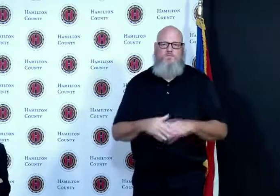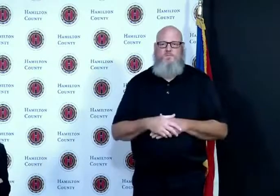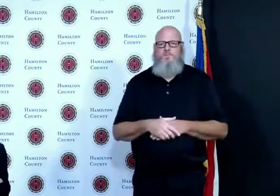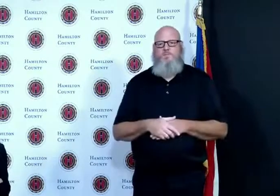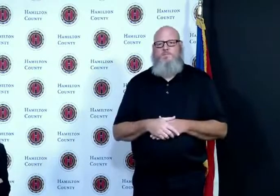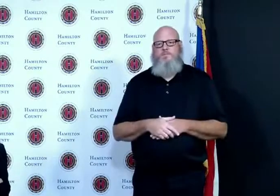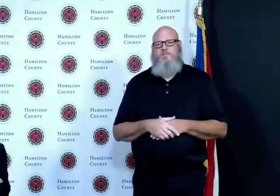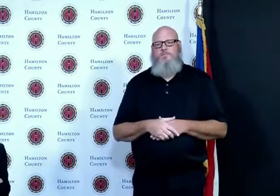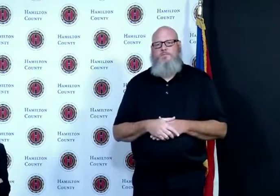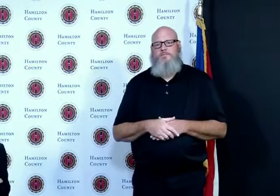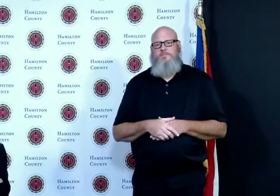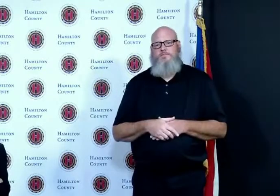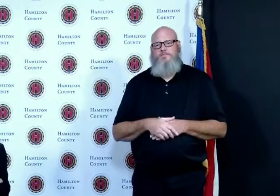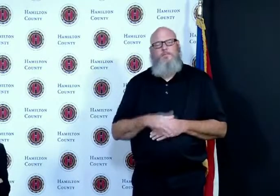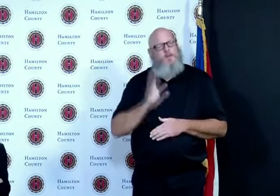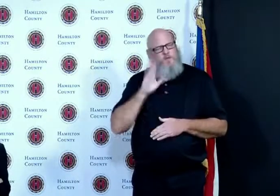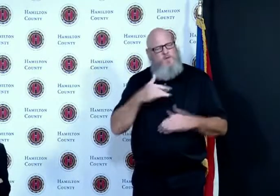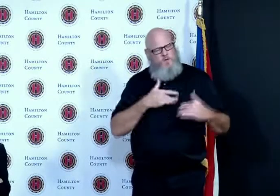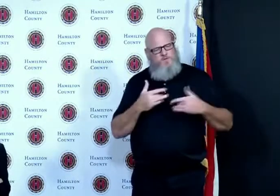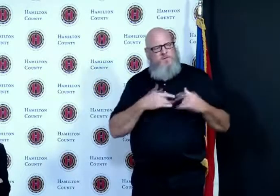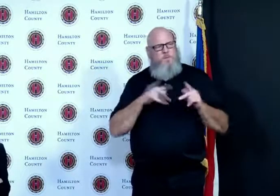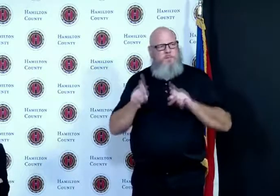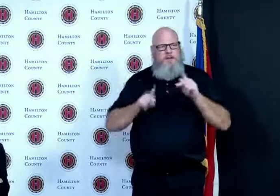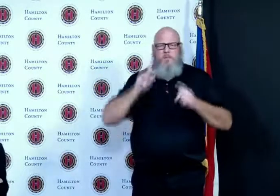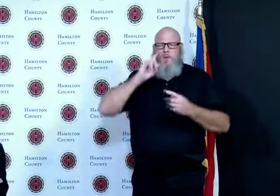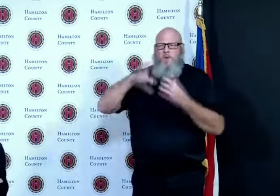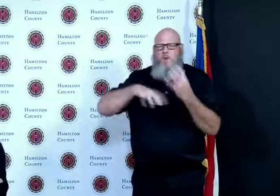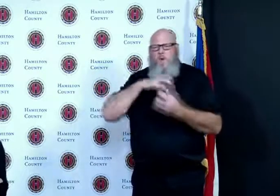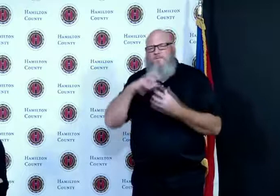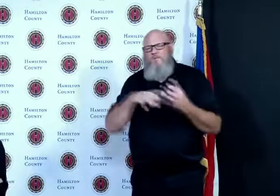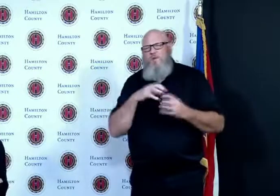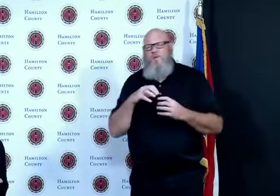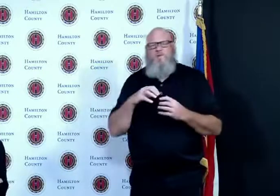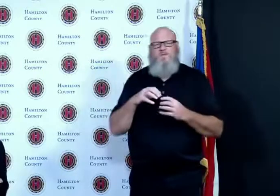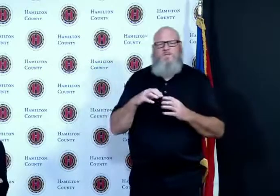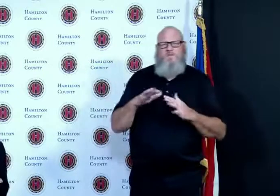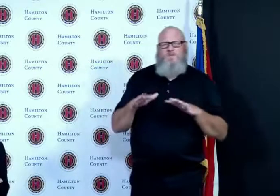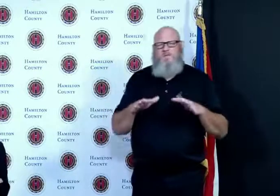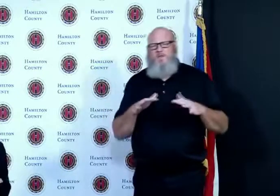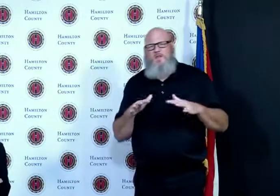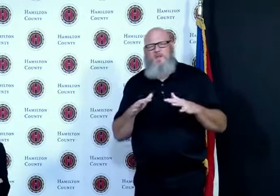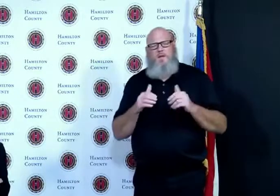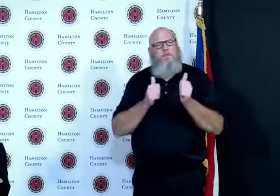need to understand better that eligibility and when you are eligible for the vaccine go to